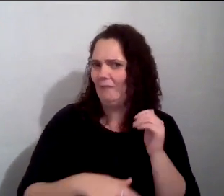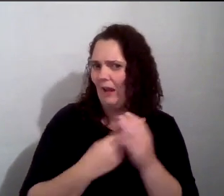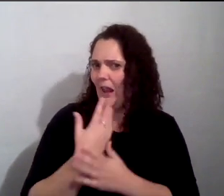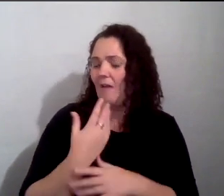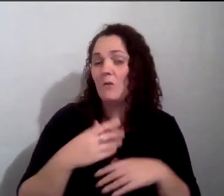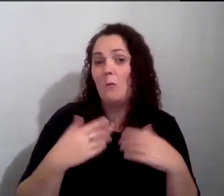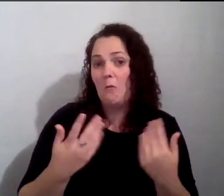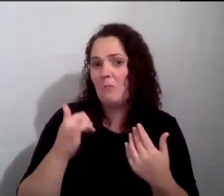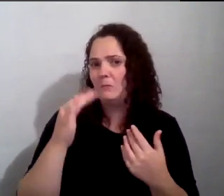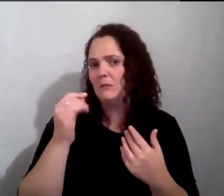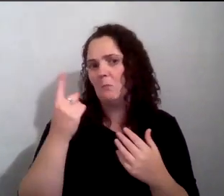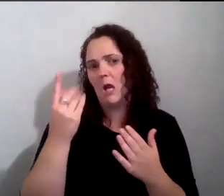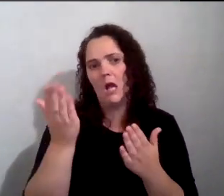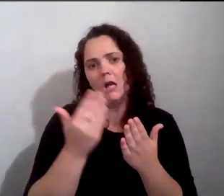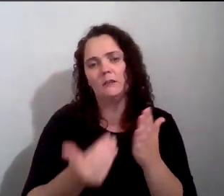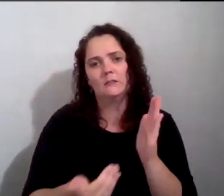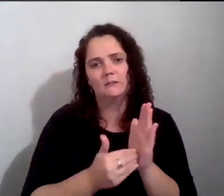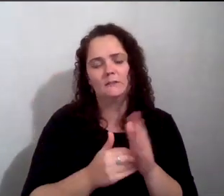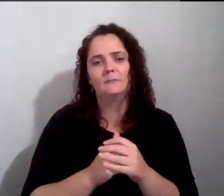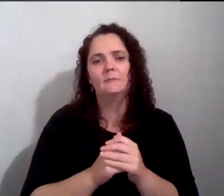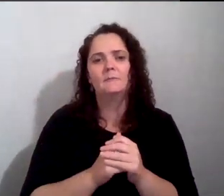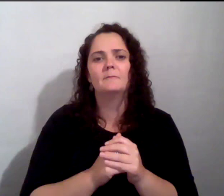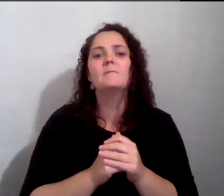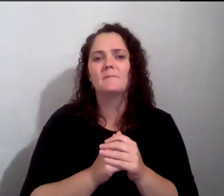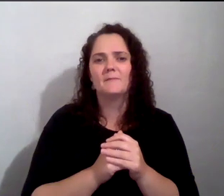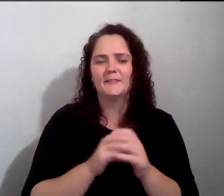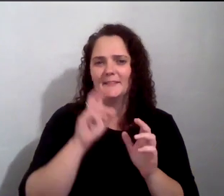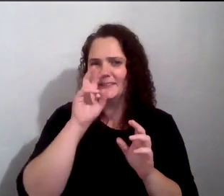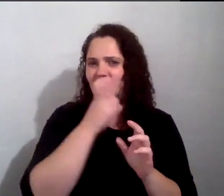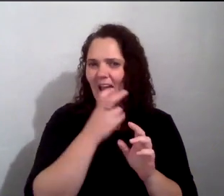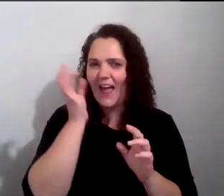And then we see the strength of this blunt fringe of the dark hair and this